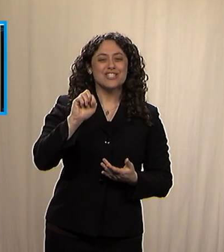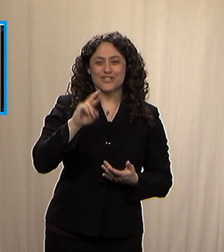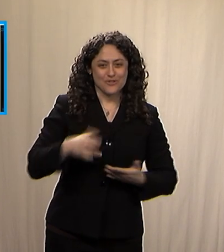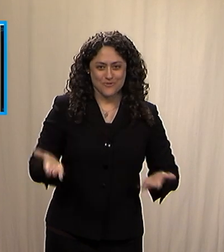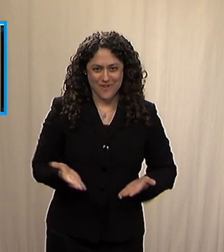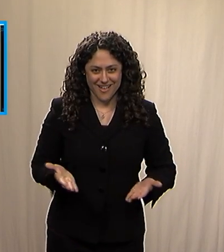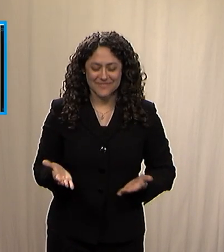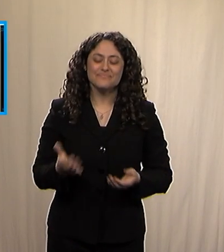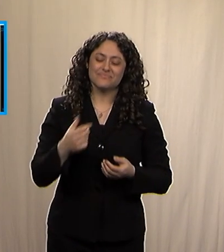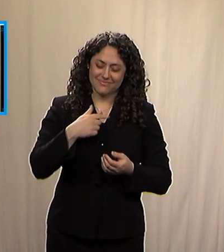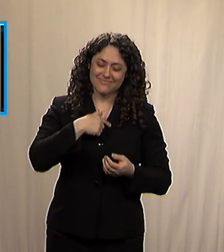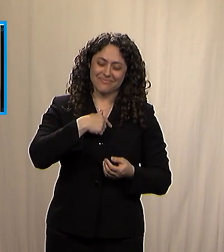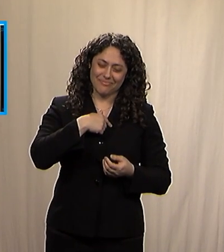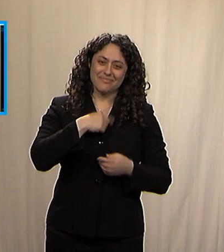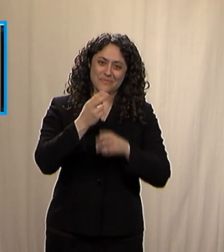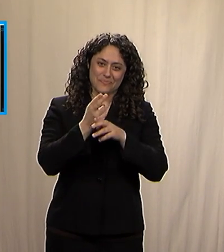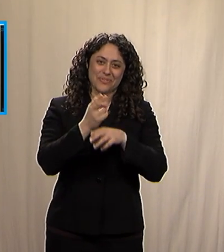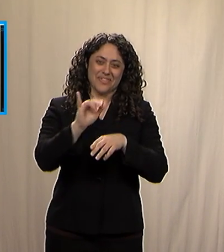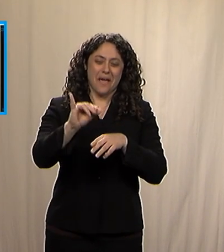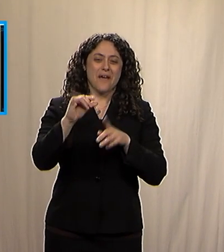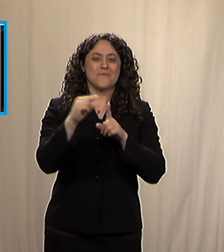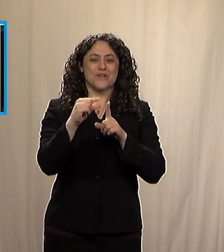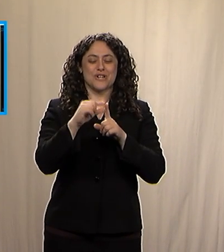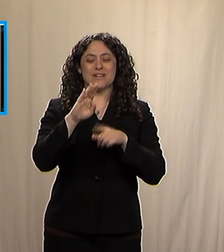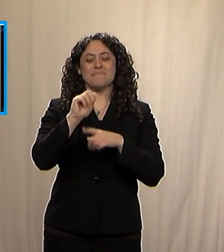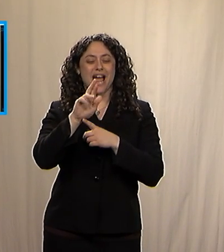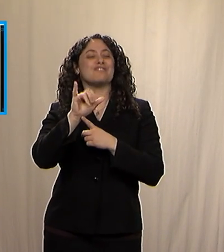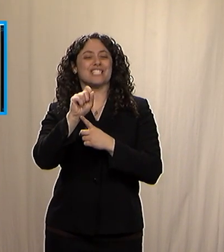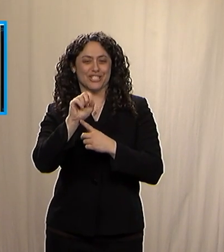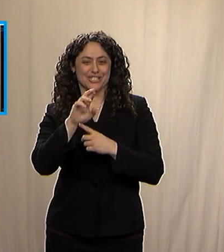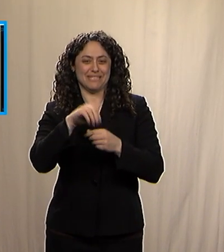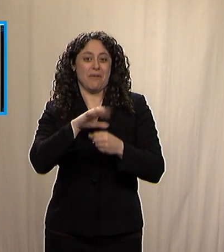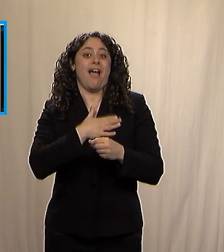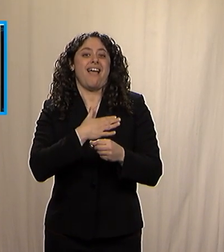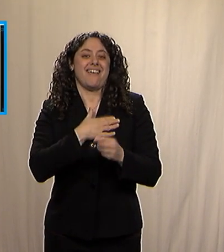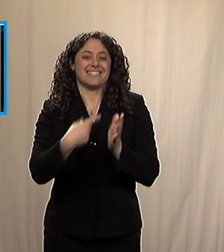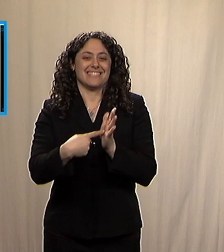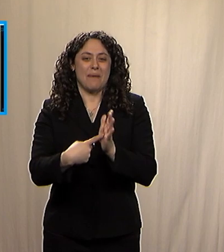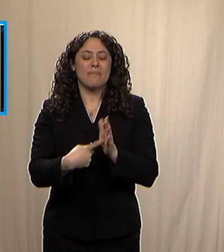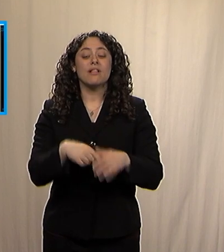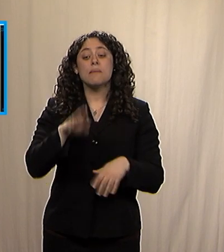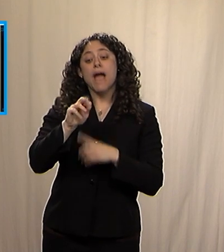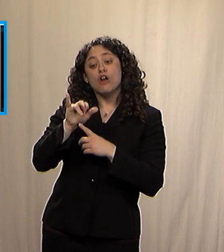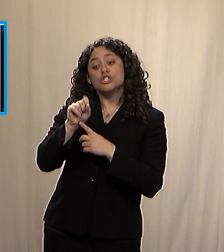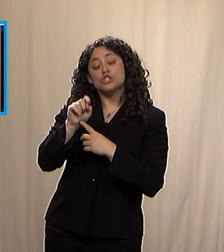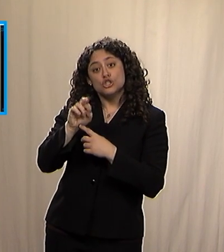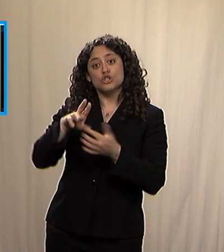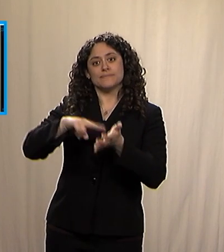I used the word "barrister" that was in the example. It's a legal role here in the United Kingdom